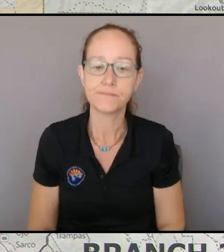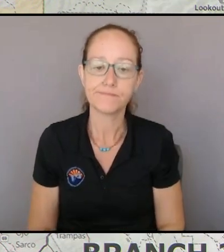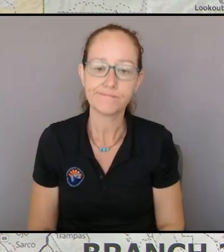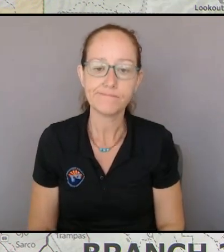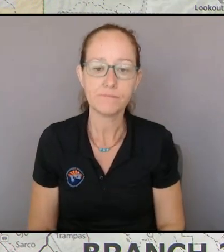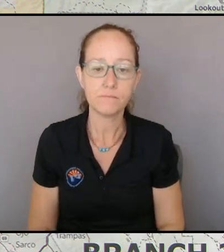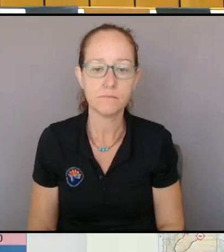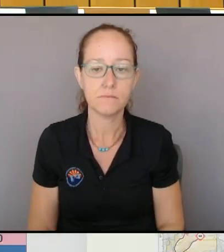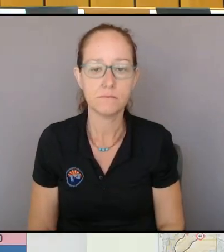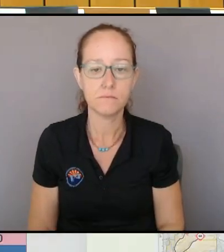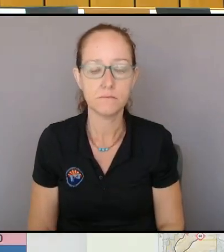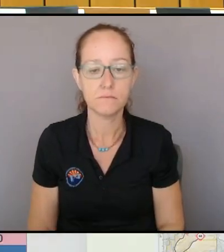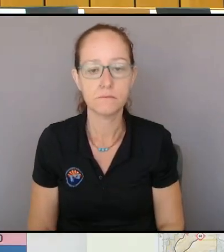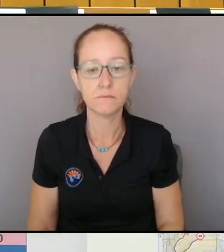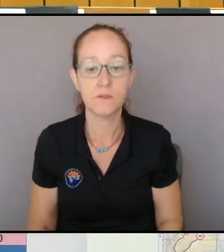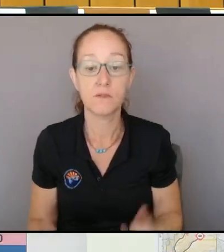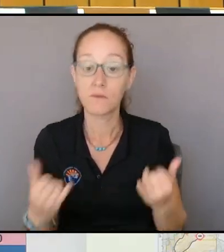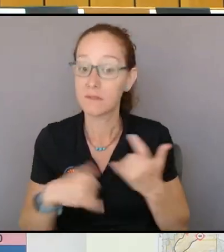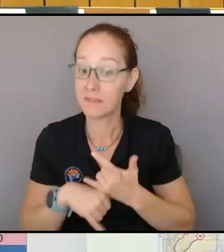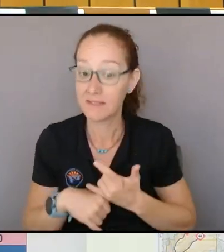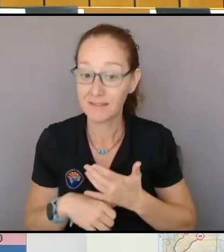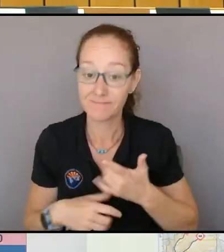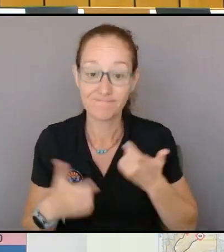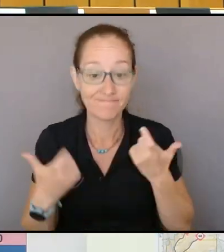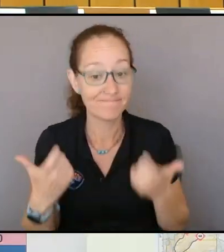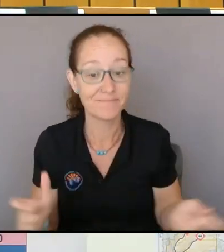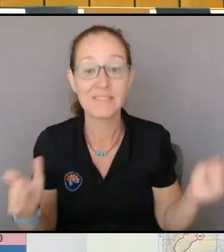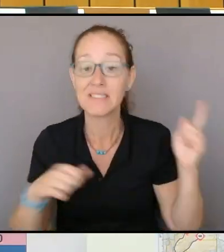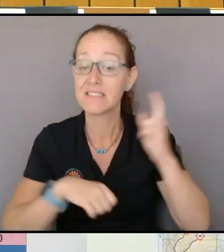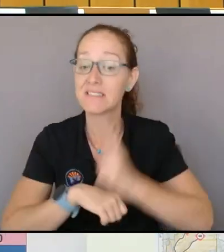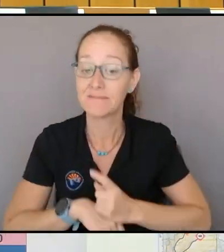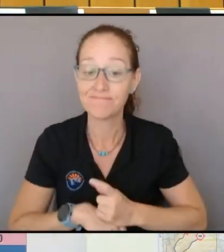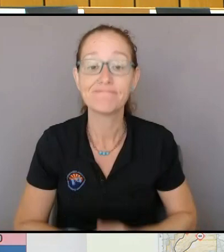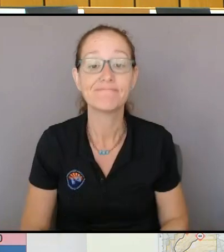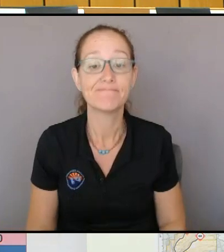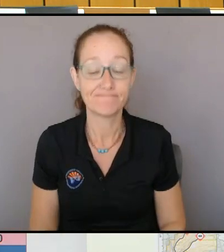going to be a big day and hopefully I made it clear